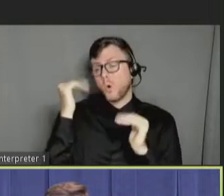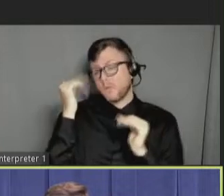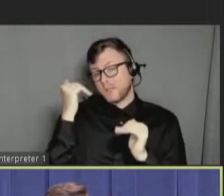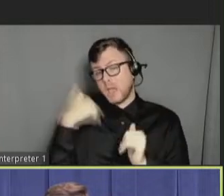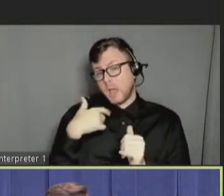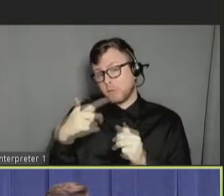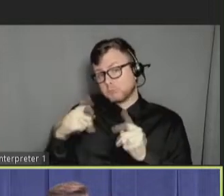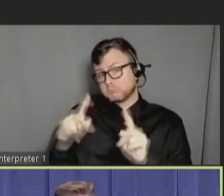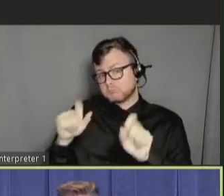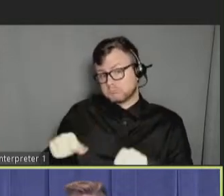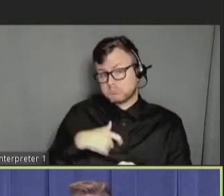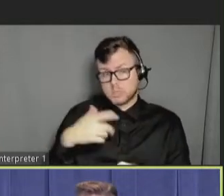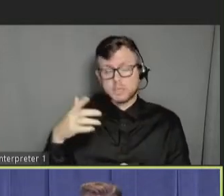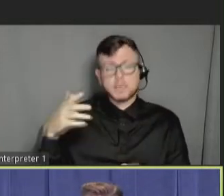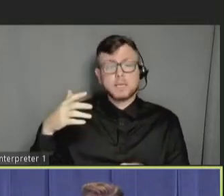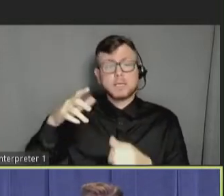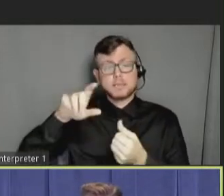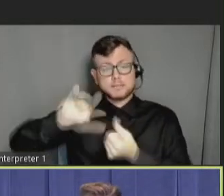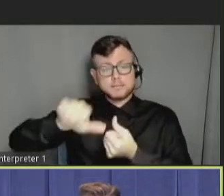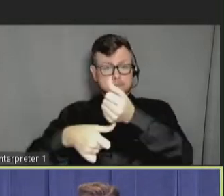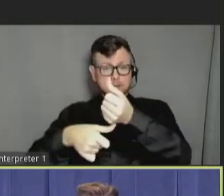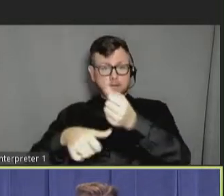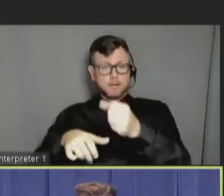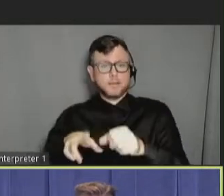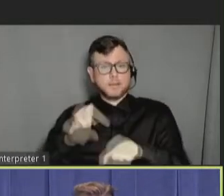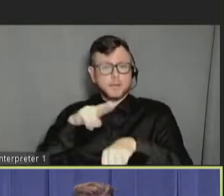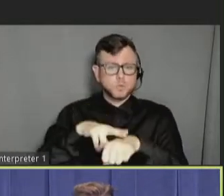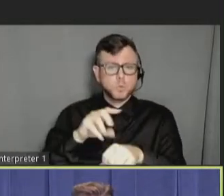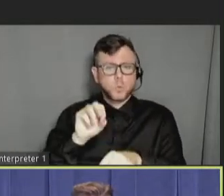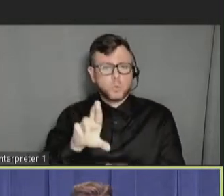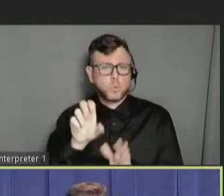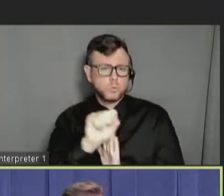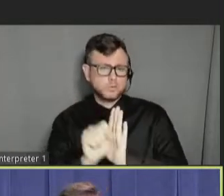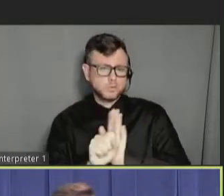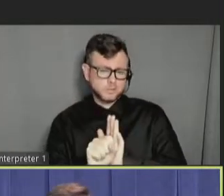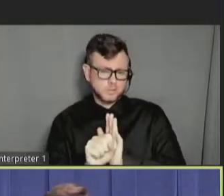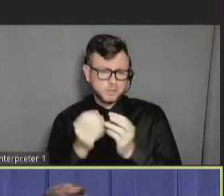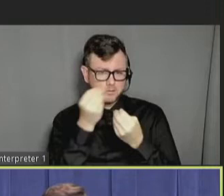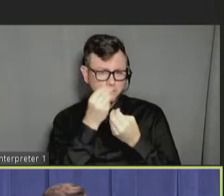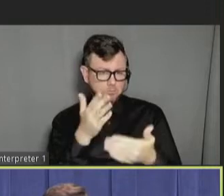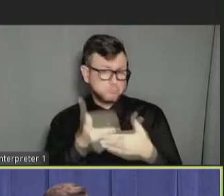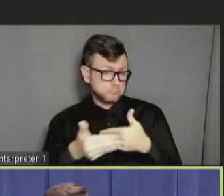some subnational or state information going forward. David, do you want to speak to them?